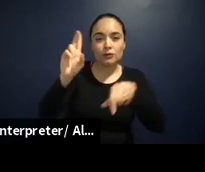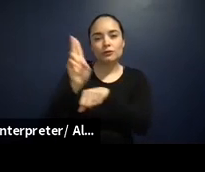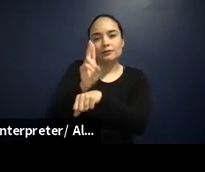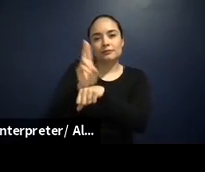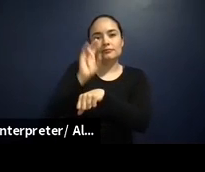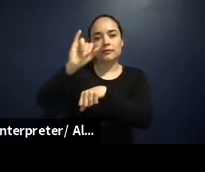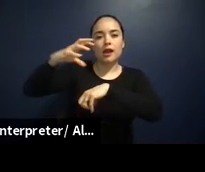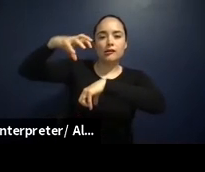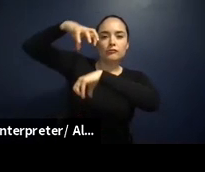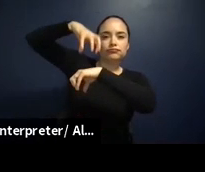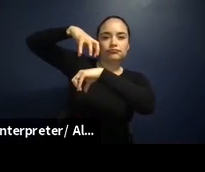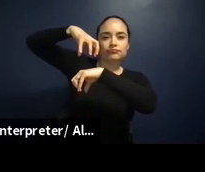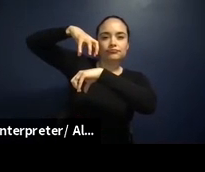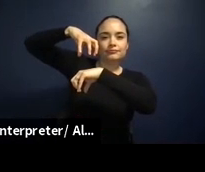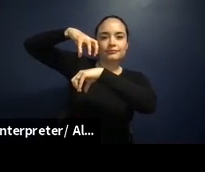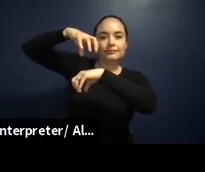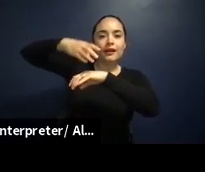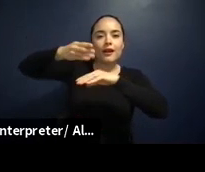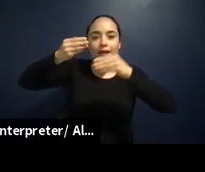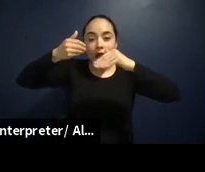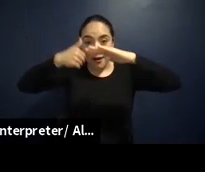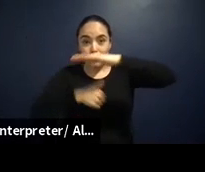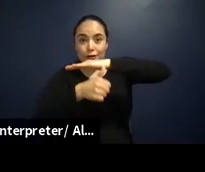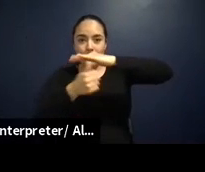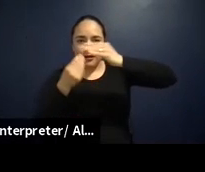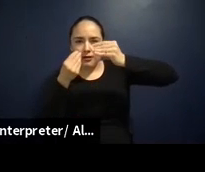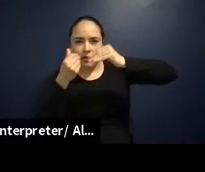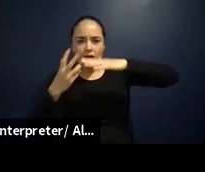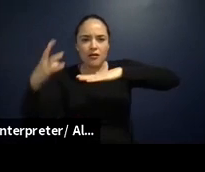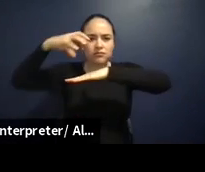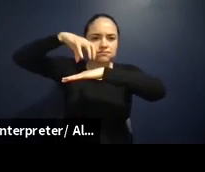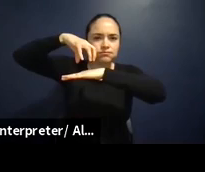that we find them under deserts and under swamps and nowhere else in Minecraft? Yeah, no that's,